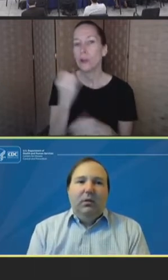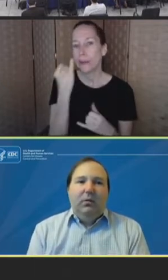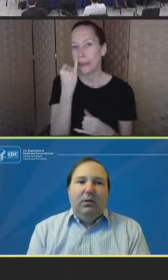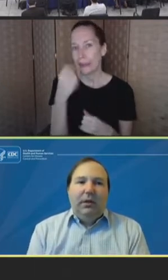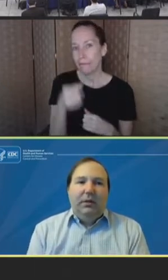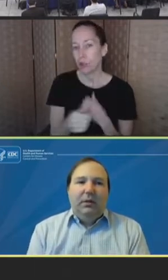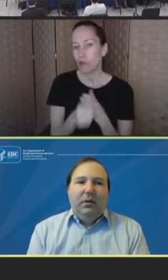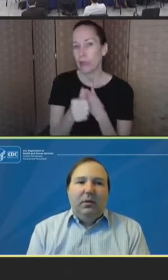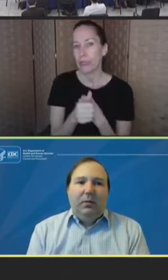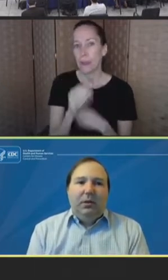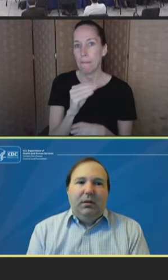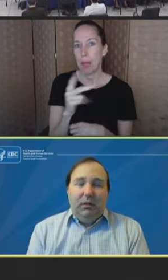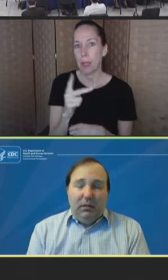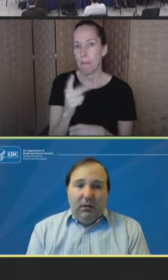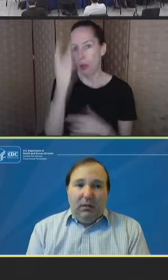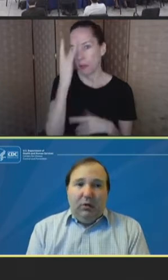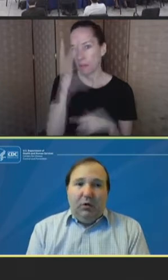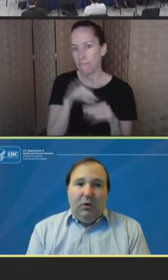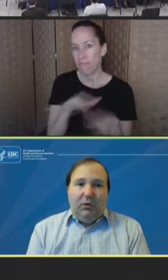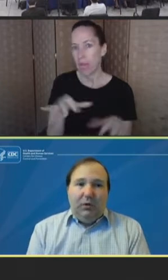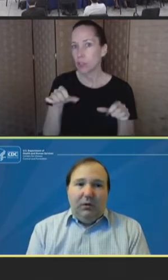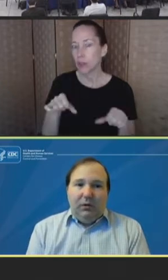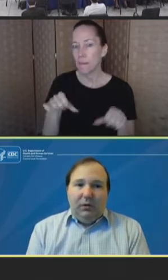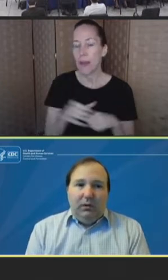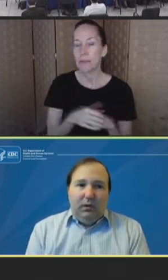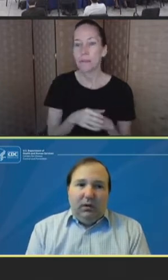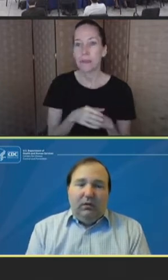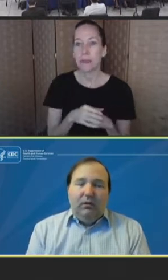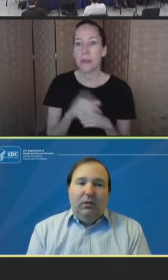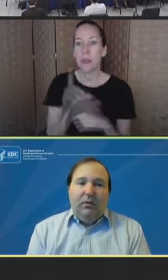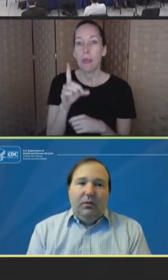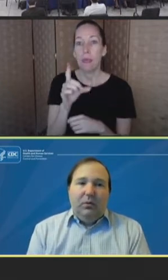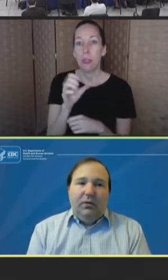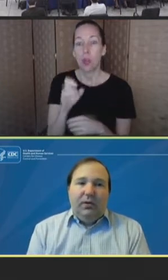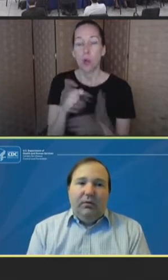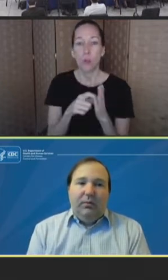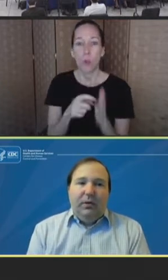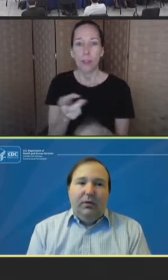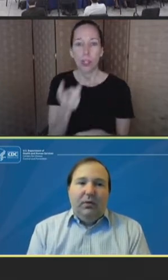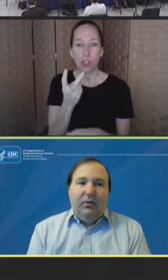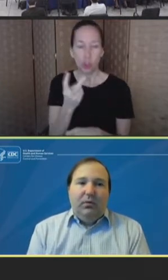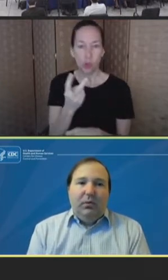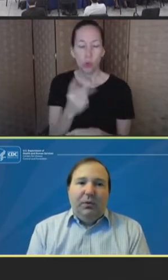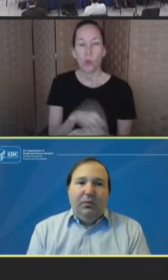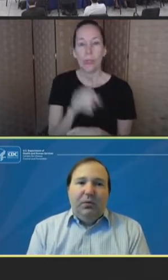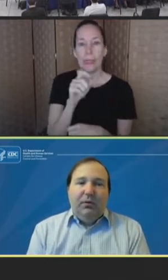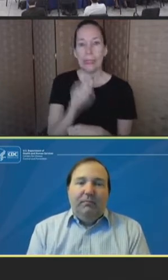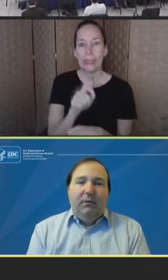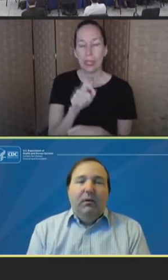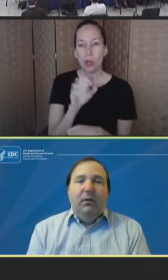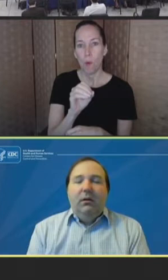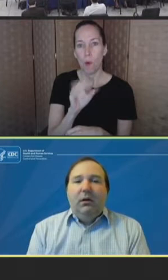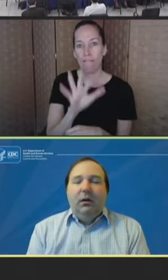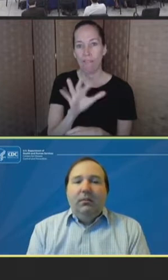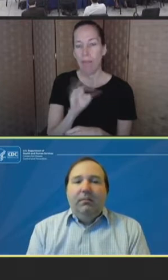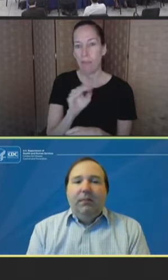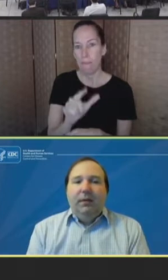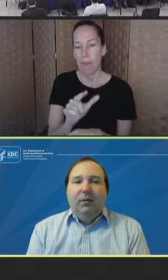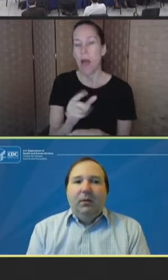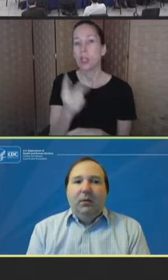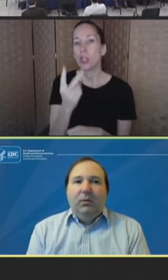with the license dose being two doses of 0.5 mLs given four weeks apart. And so,